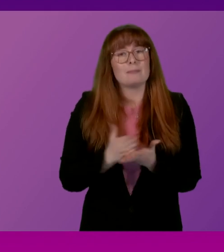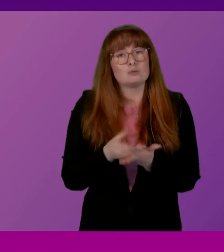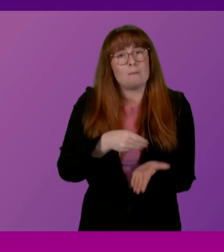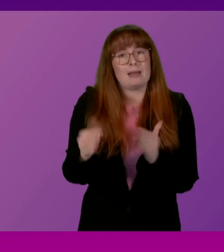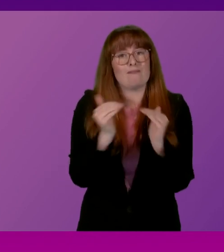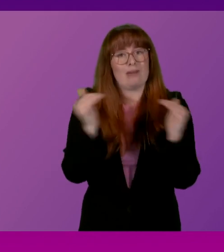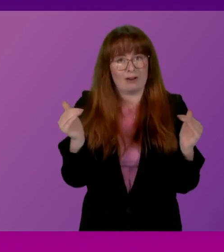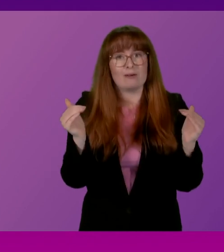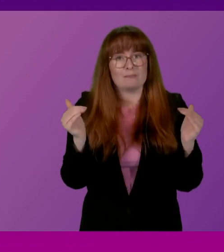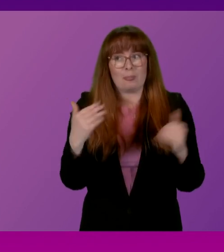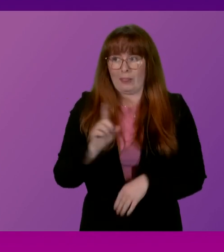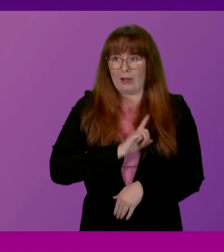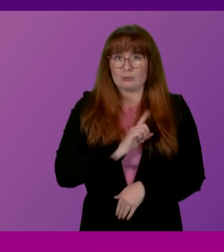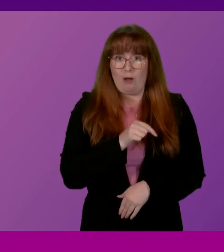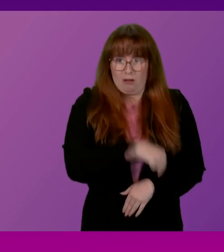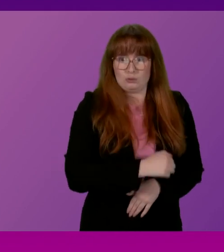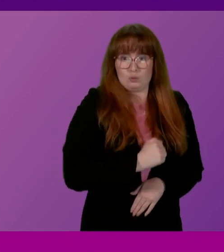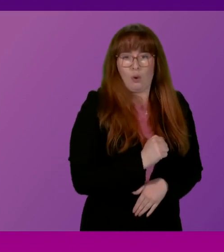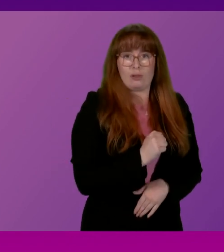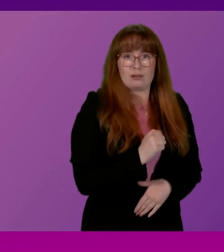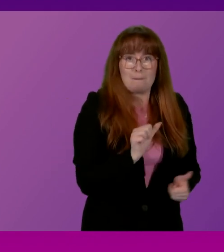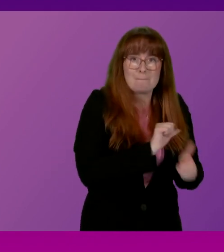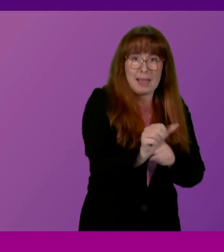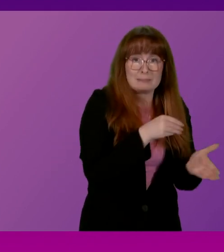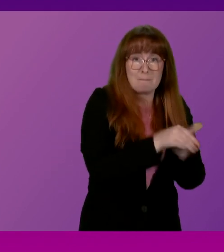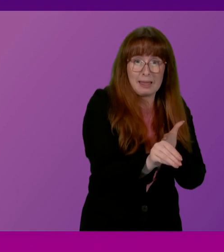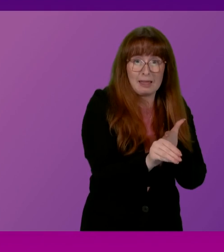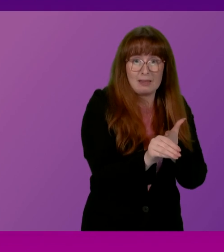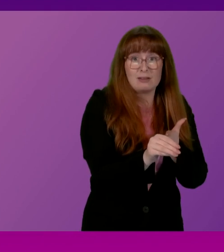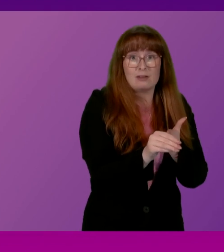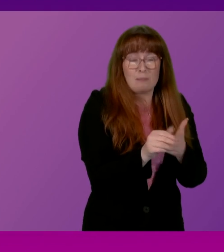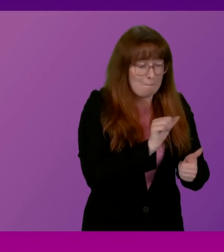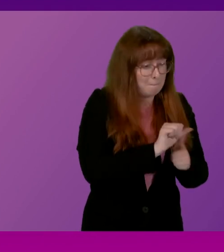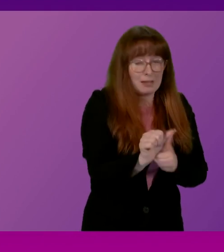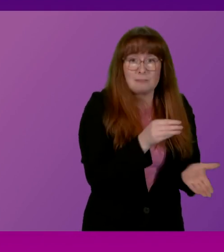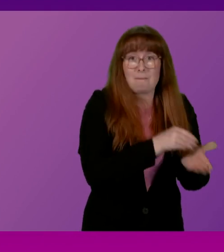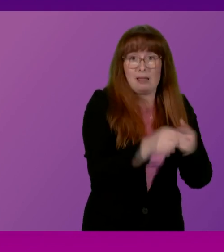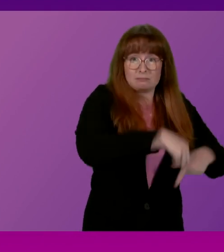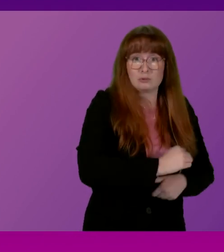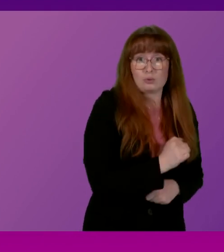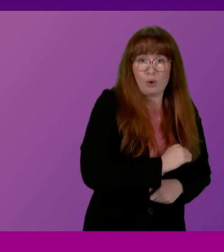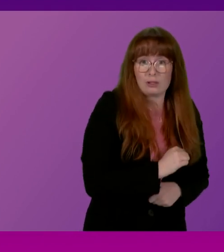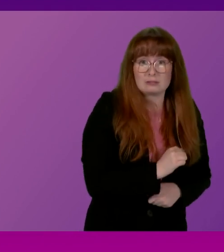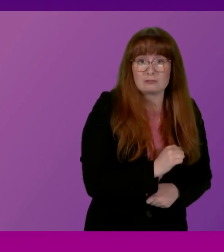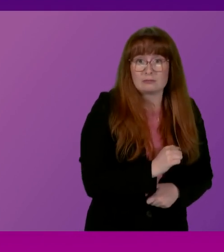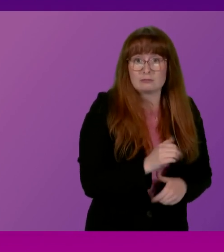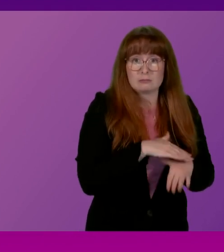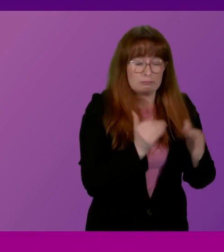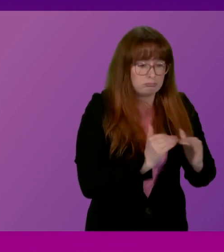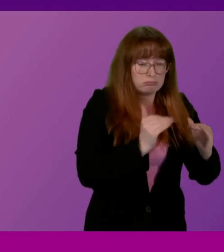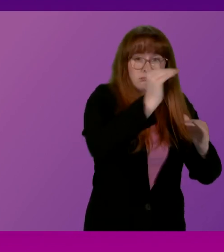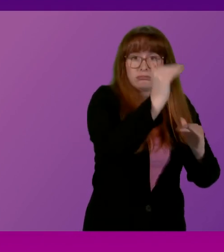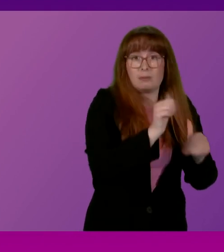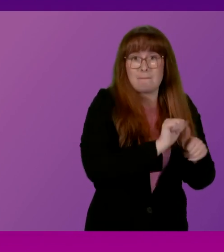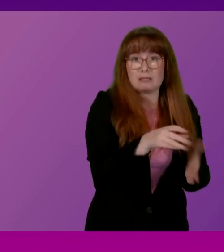That is why they remain the best paid in the entire United Kingdom in every comparable